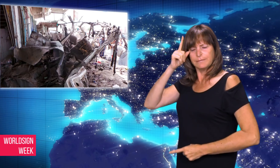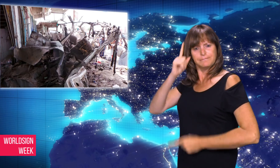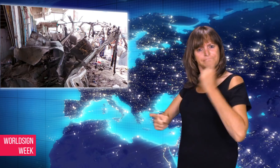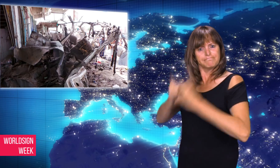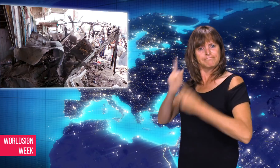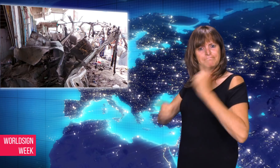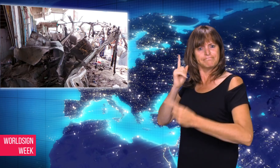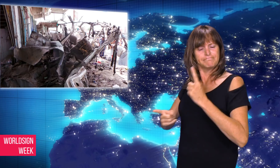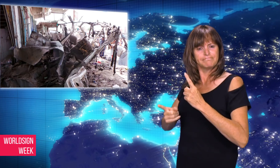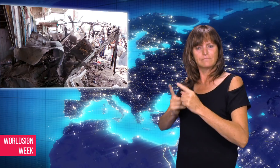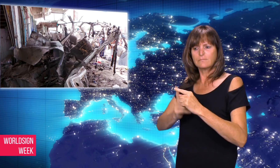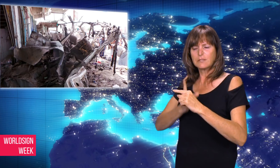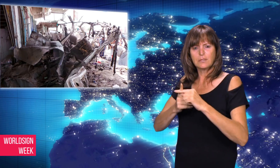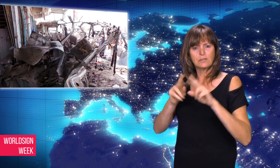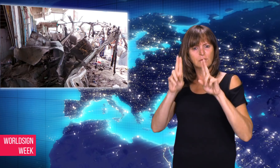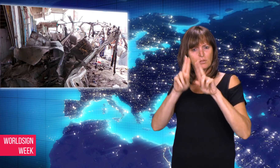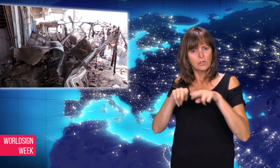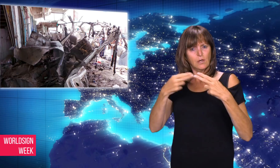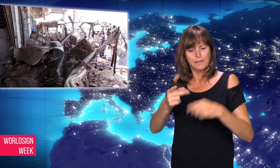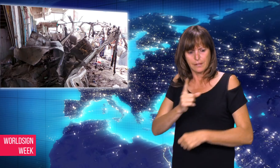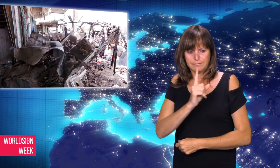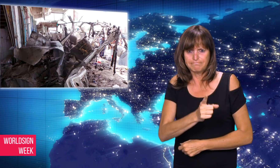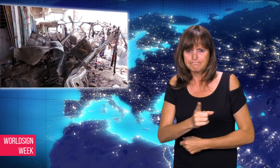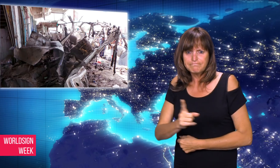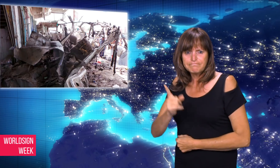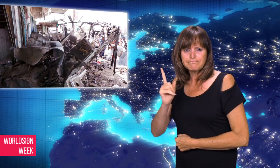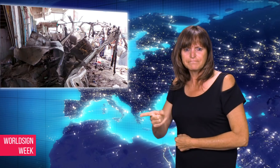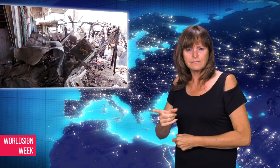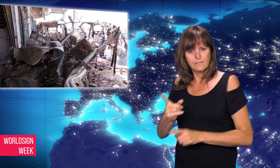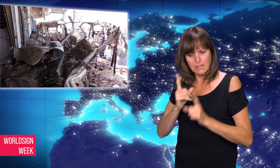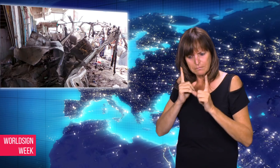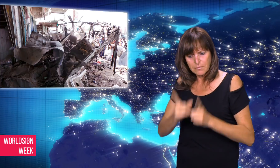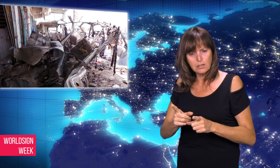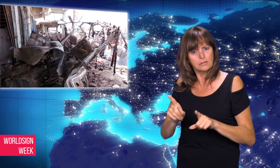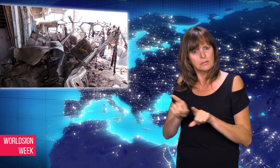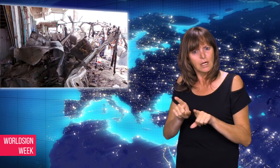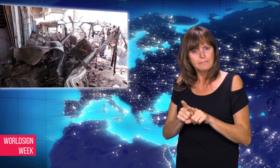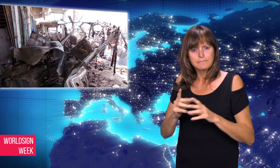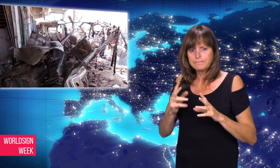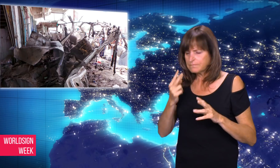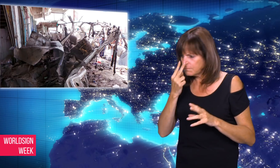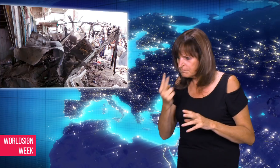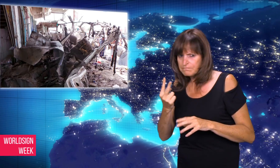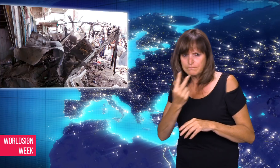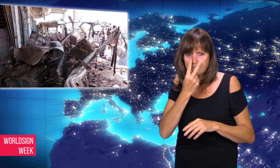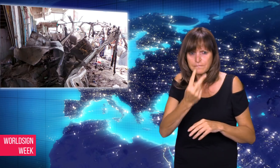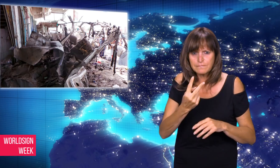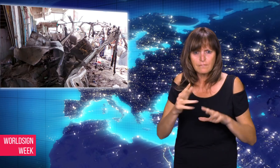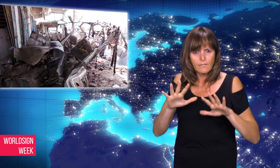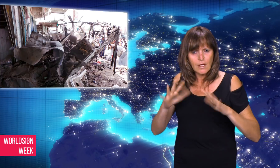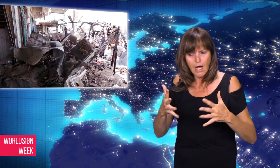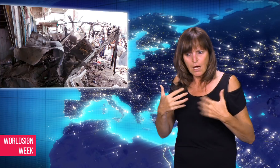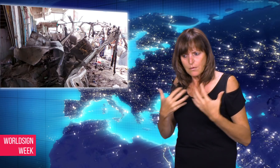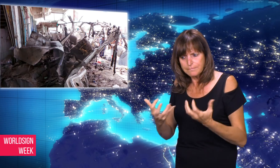sought to seek control of Yemen, with the Houthis ousting the elected